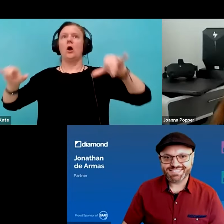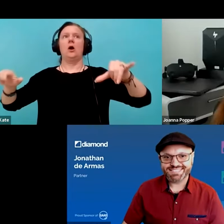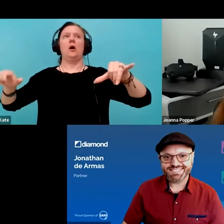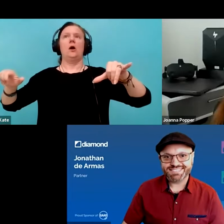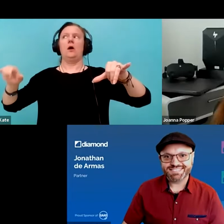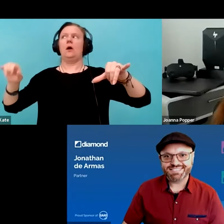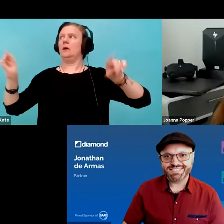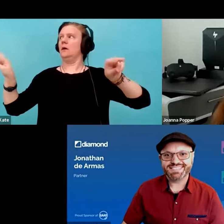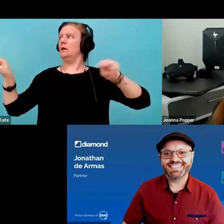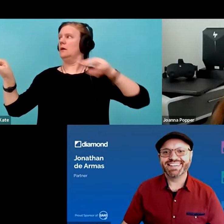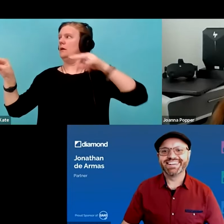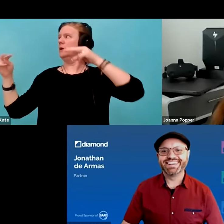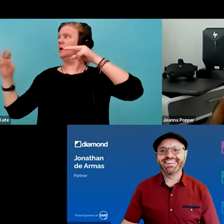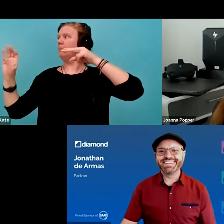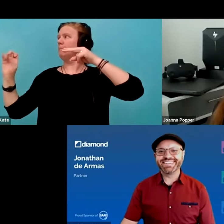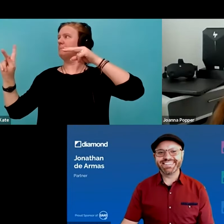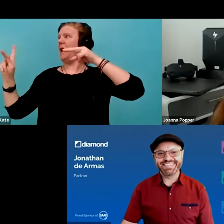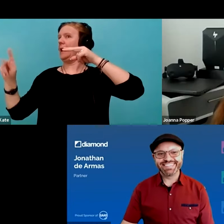stage with Beck and then I turn around.